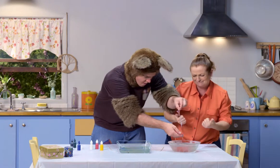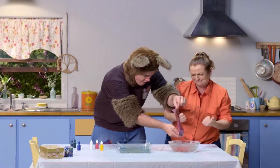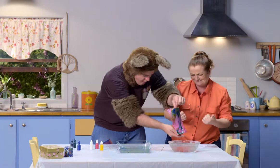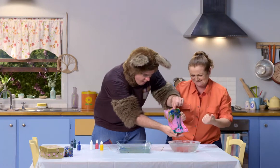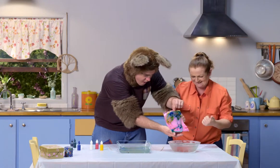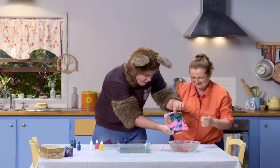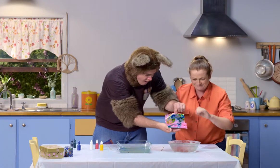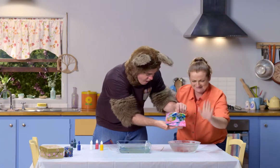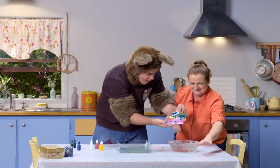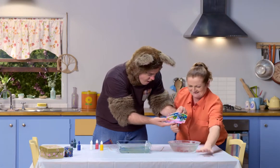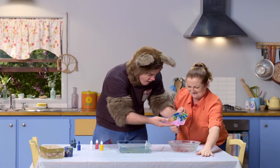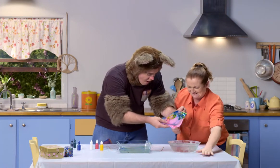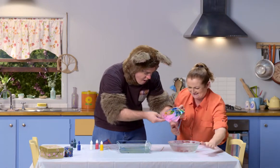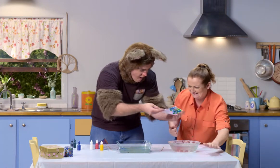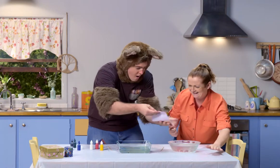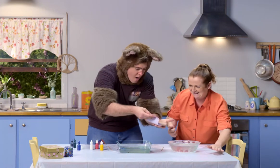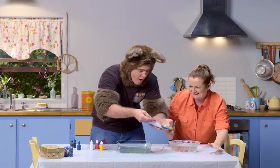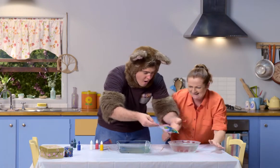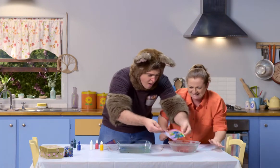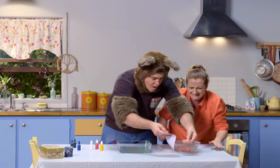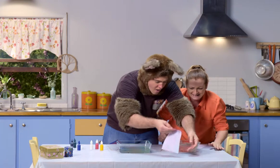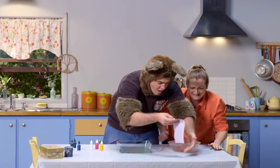Oh, that's great! Pop that down.